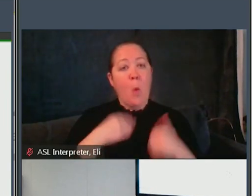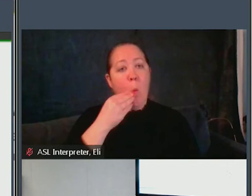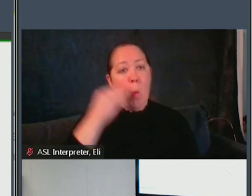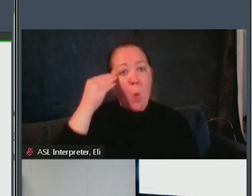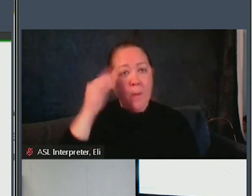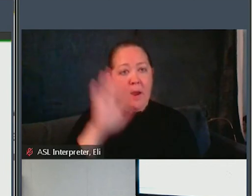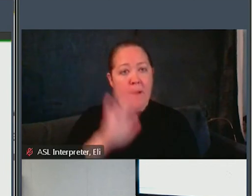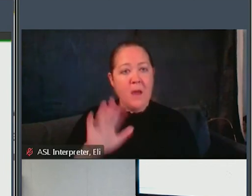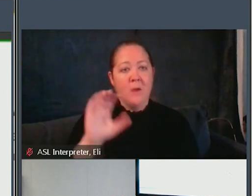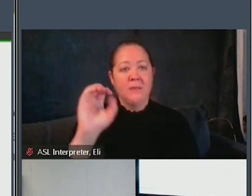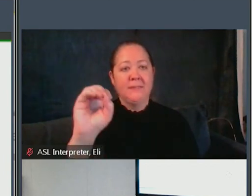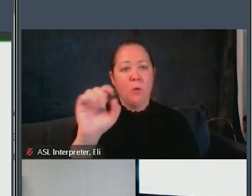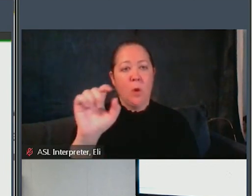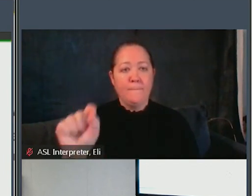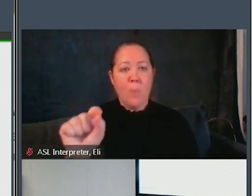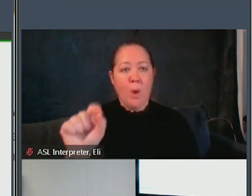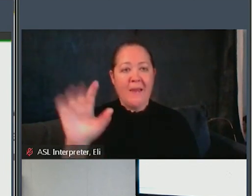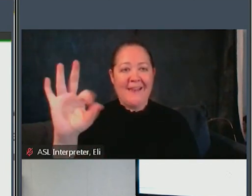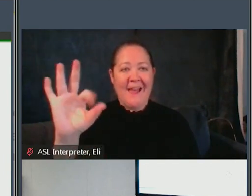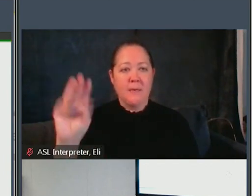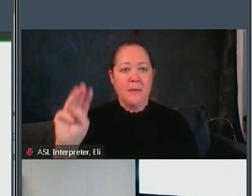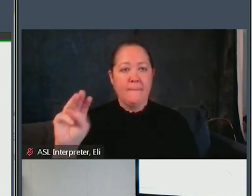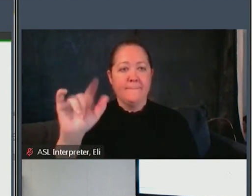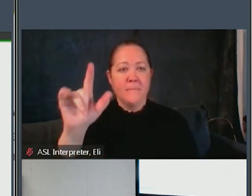And I feel this proposed development touches me as well,